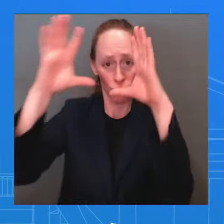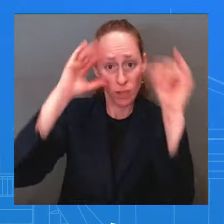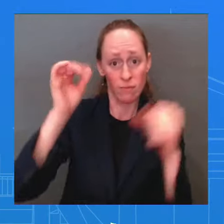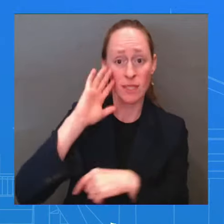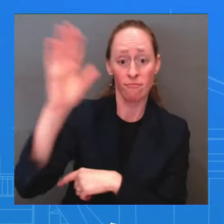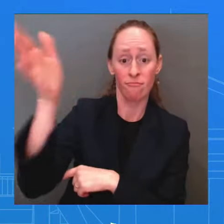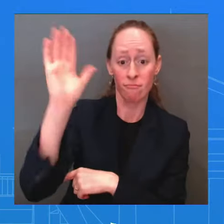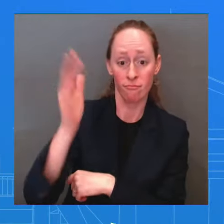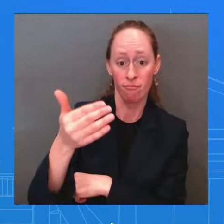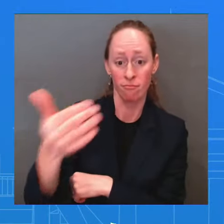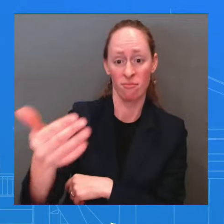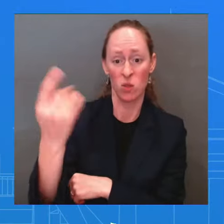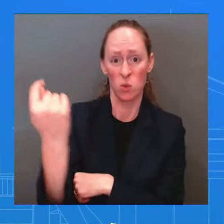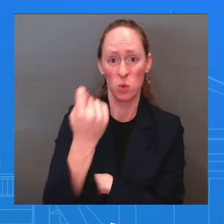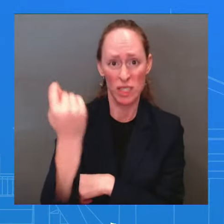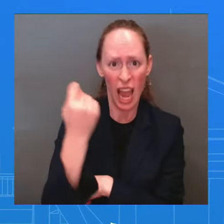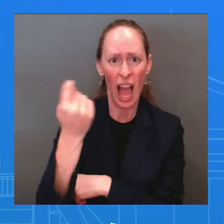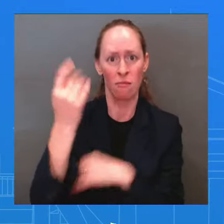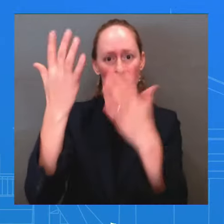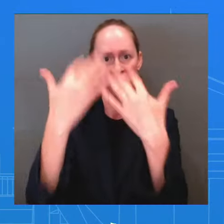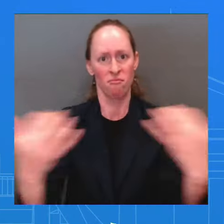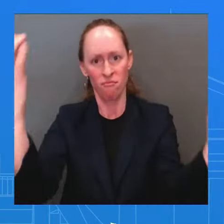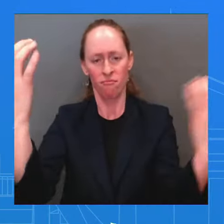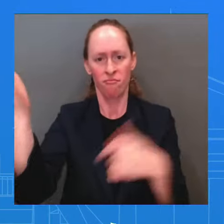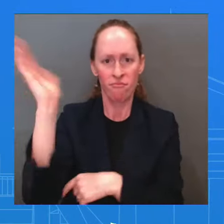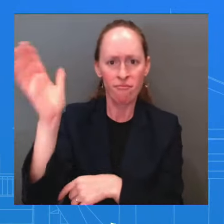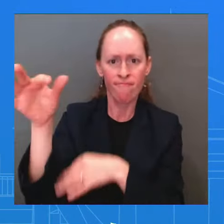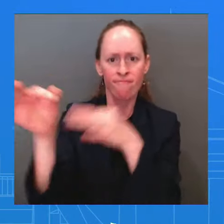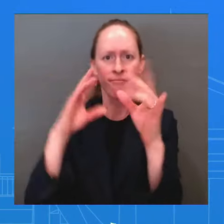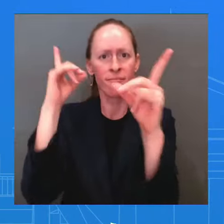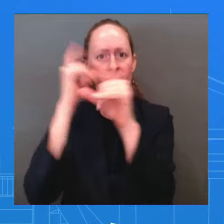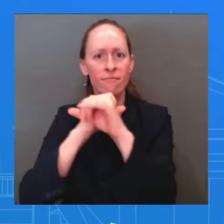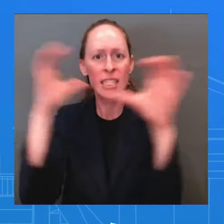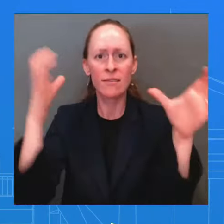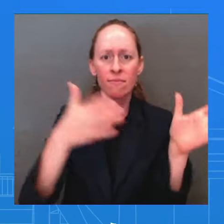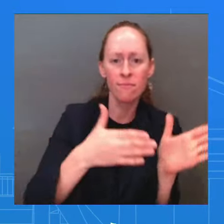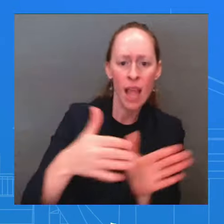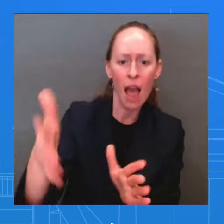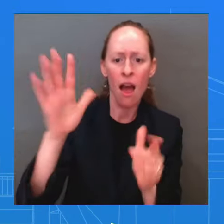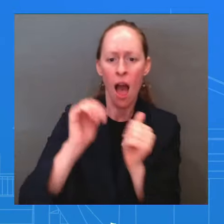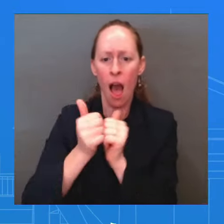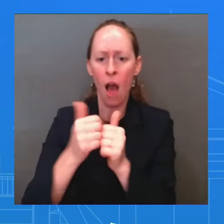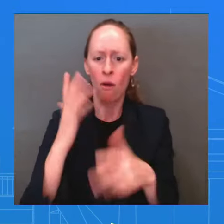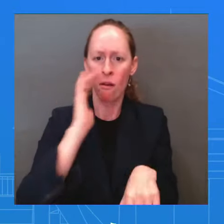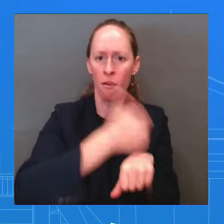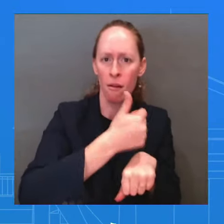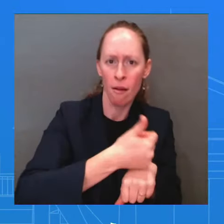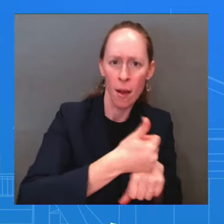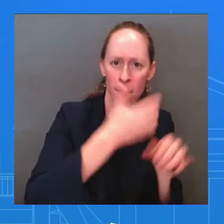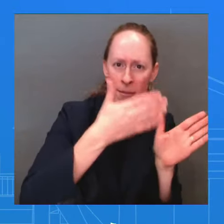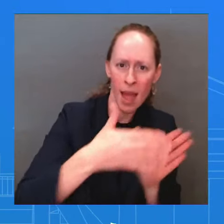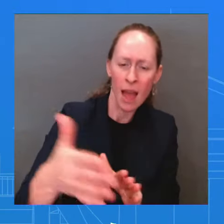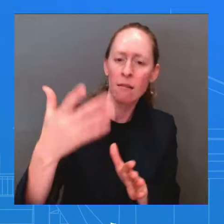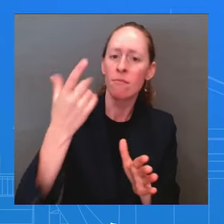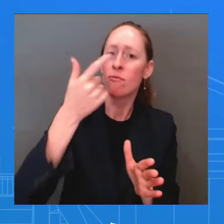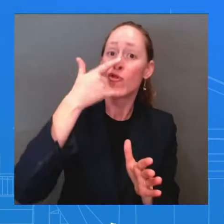the steps that he and his administration have taken to advance a vision of American leadership that is built on the premise of working with others